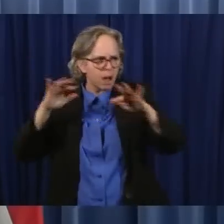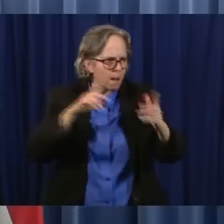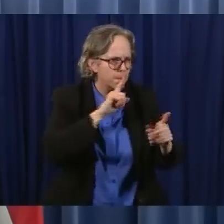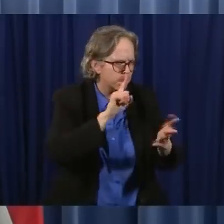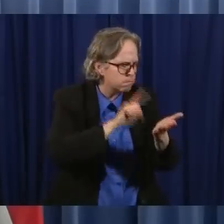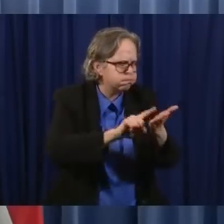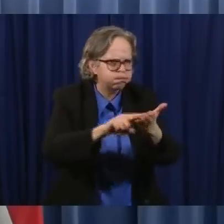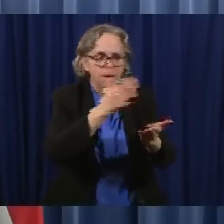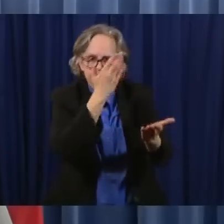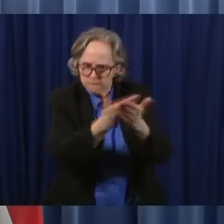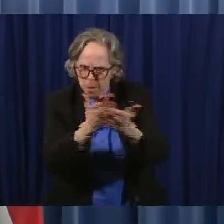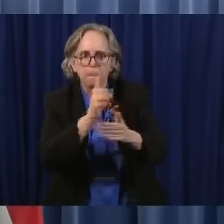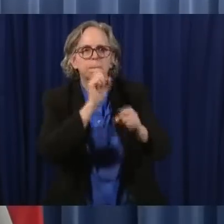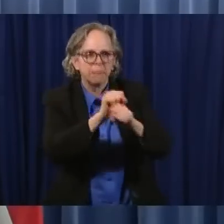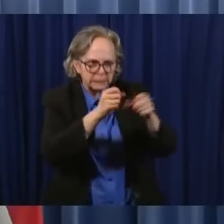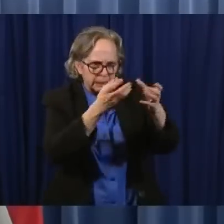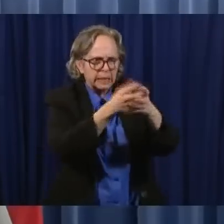2500 NEST REPORTS SUBMITTED BY